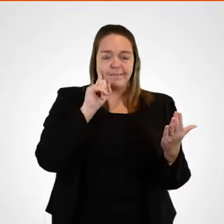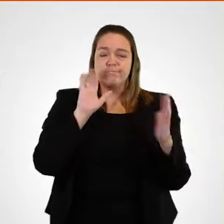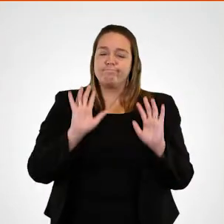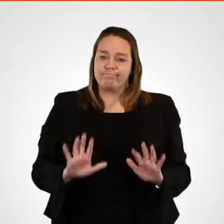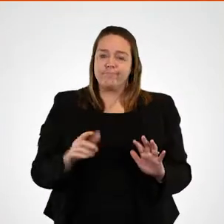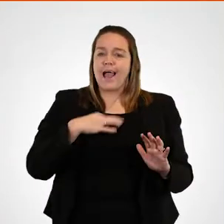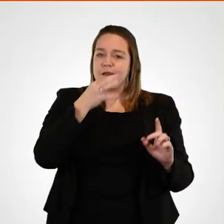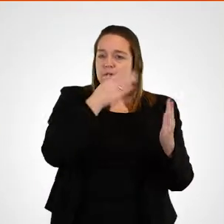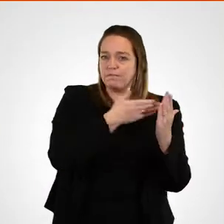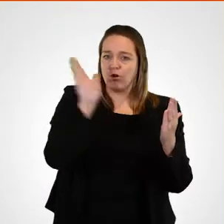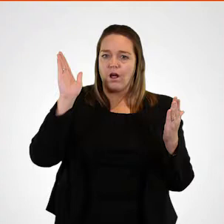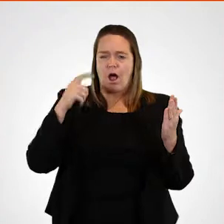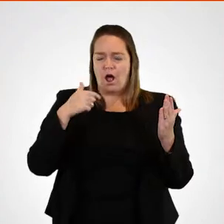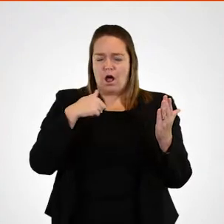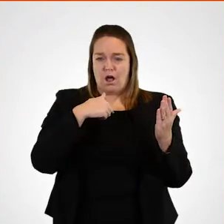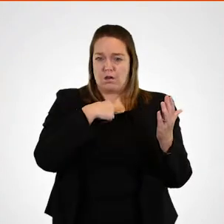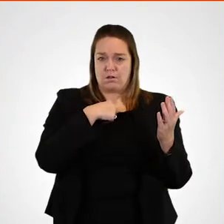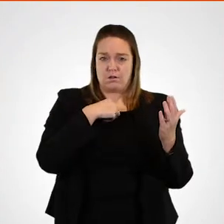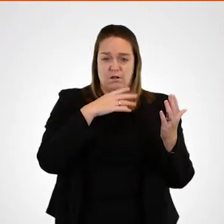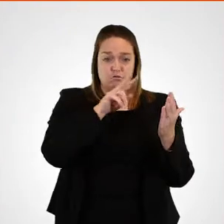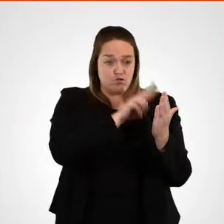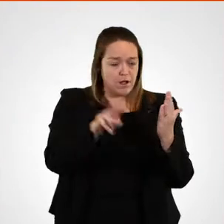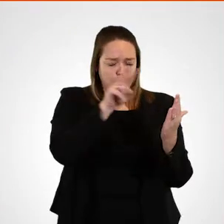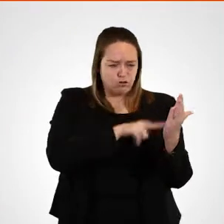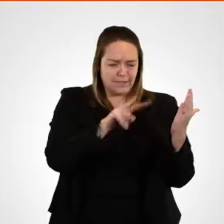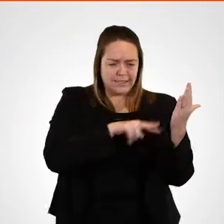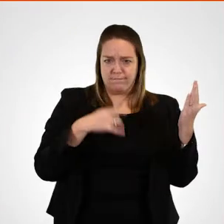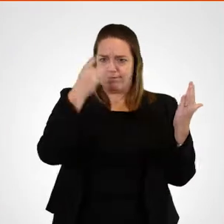"You know, I lost track about two sentences ago."